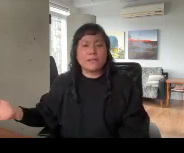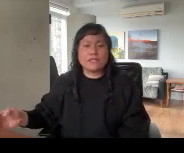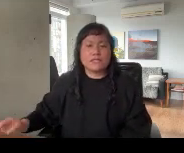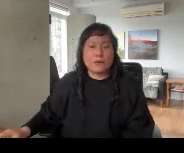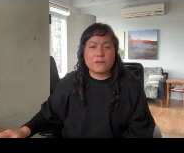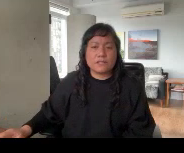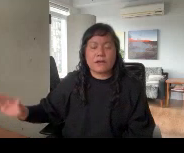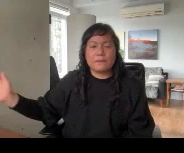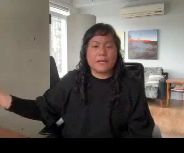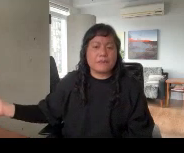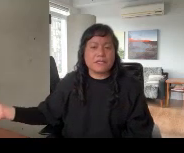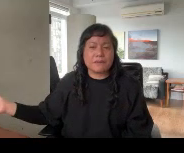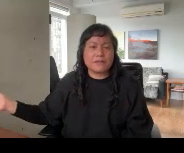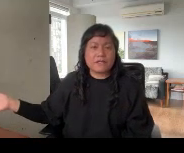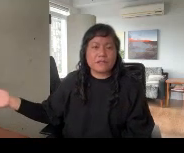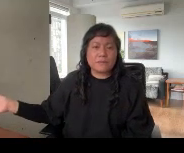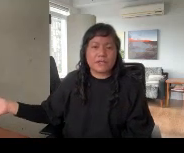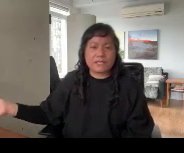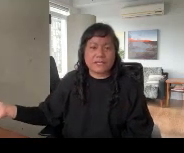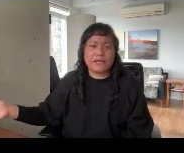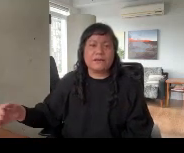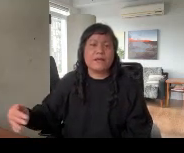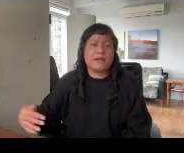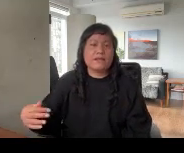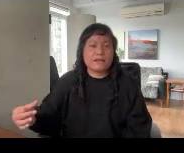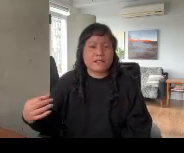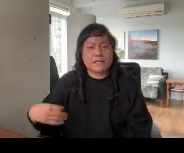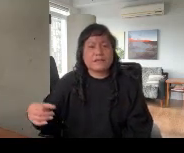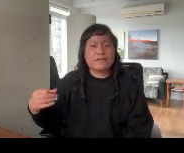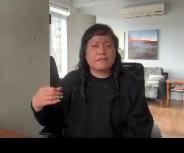why I wanted to start with this timeline because I realized in putting it together that the skills